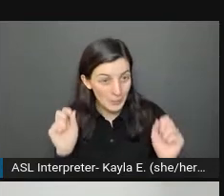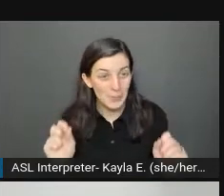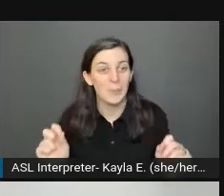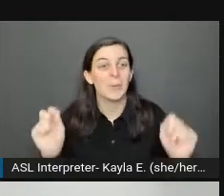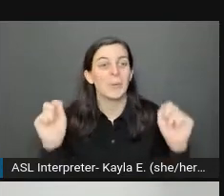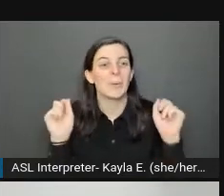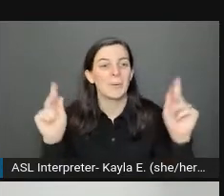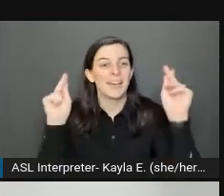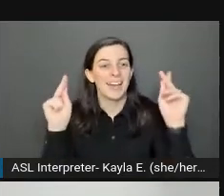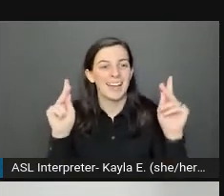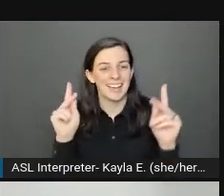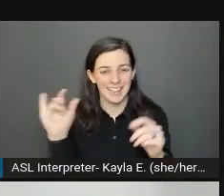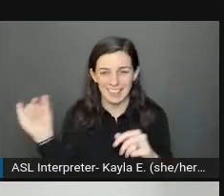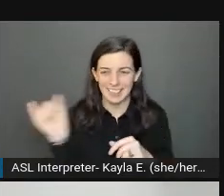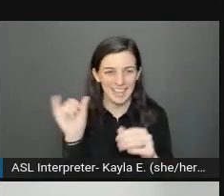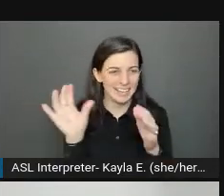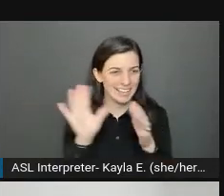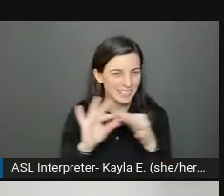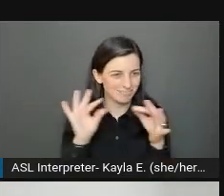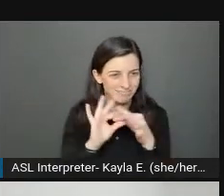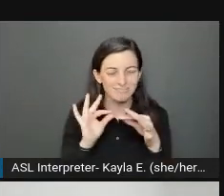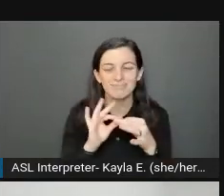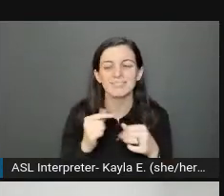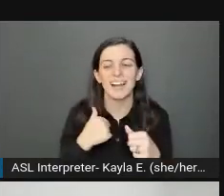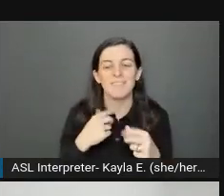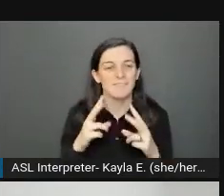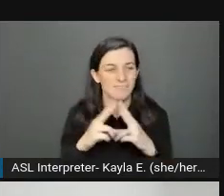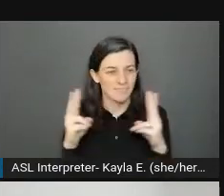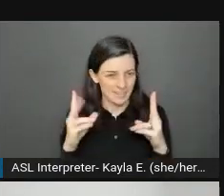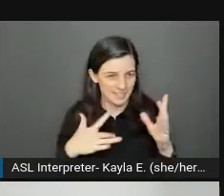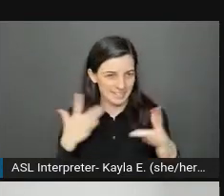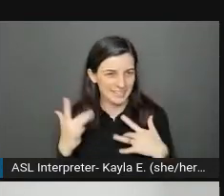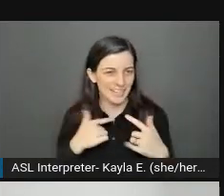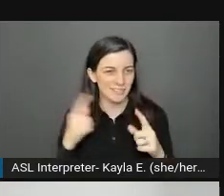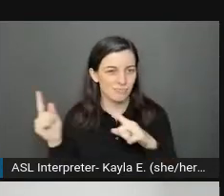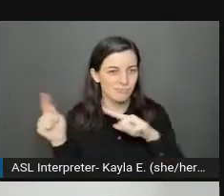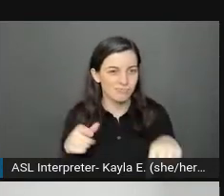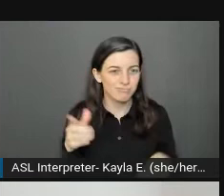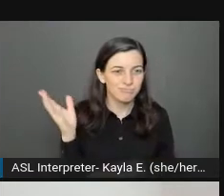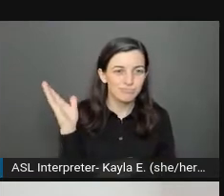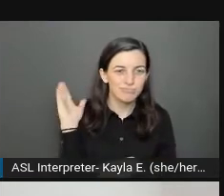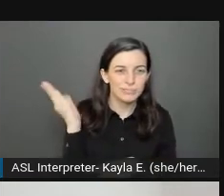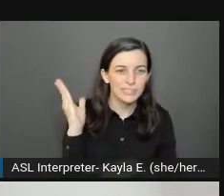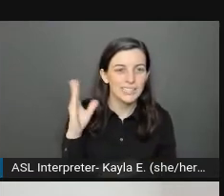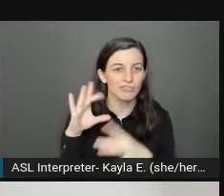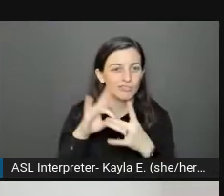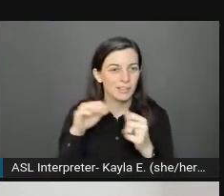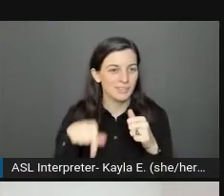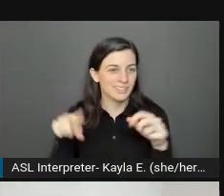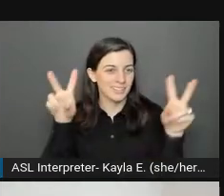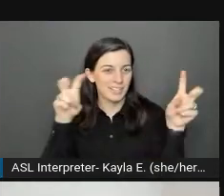As I said, I'm very, very excited to be here speaking with you today about a topic that I'm very excited about